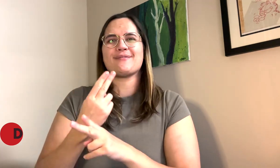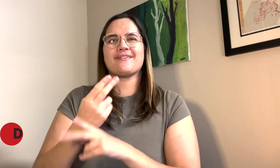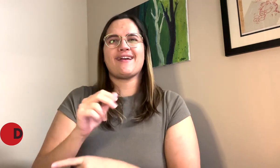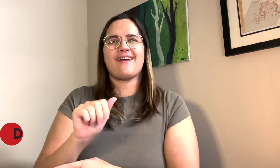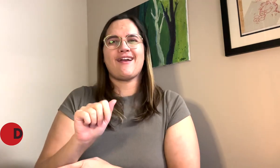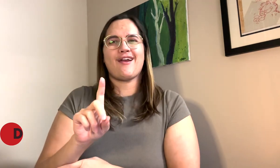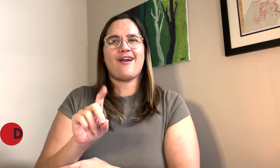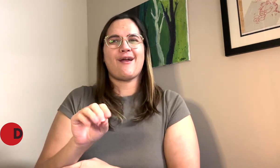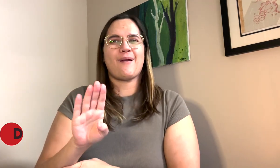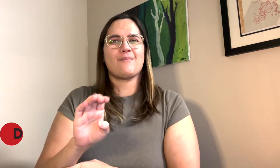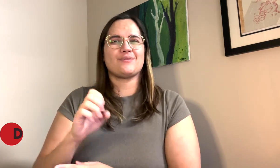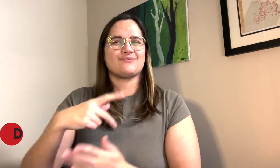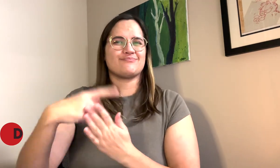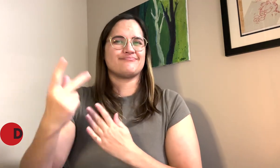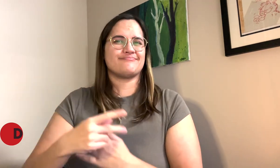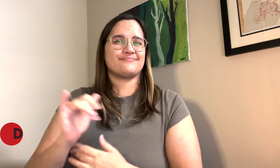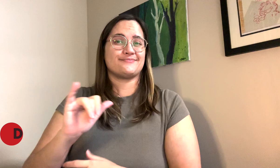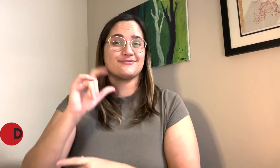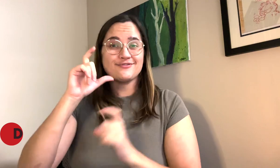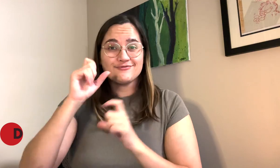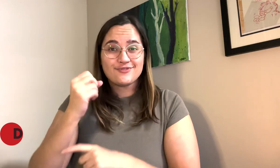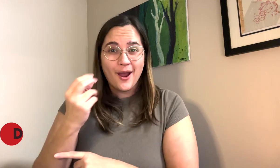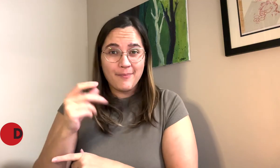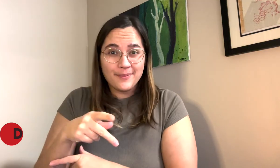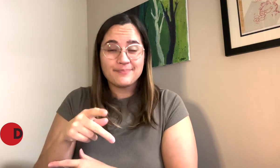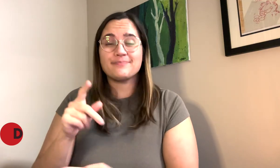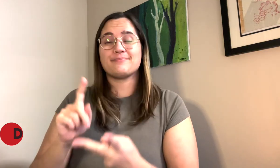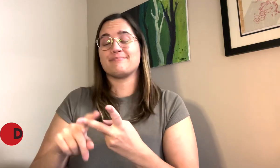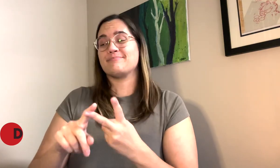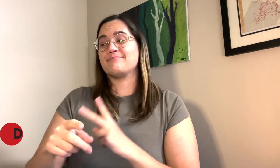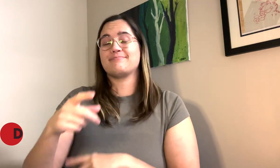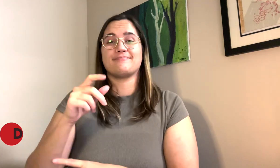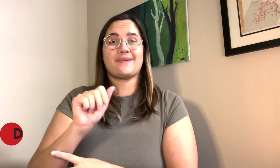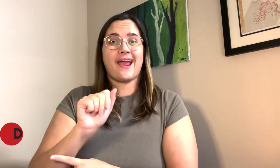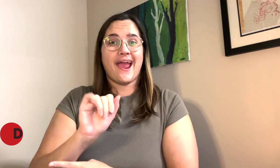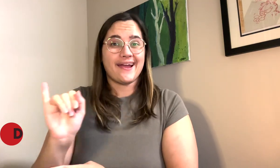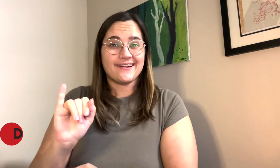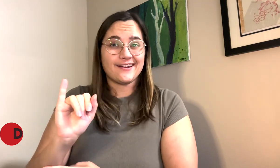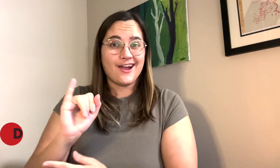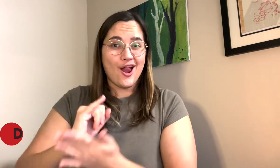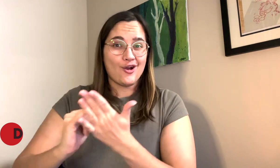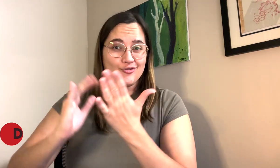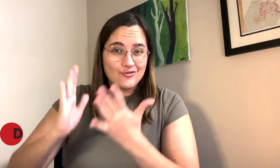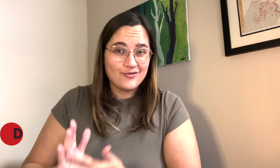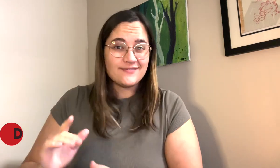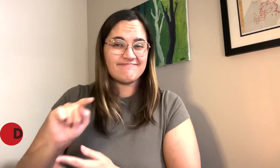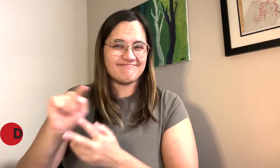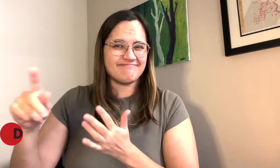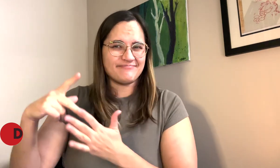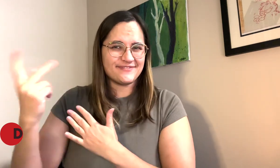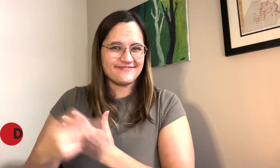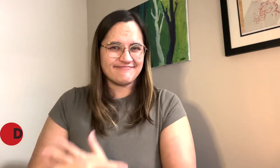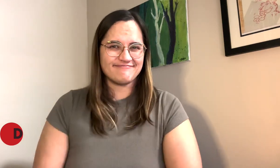I also draw on my computer using adobe programs such as Photoshop and Adobe Illustration.